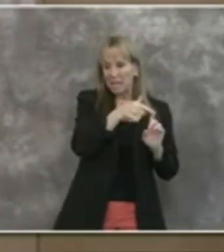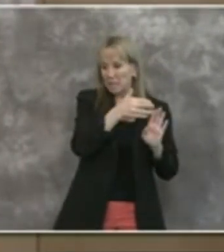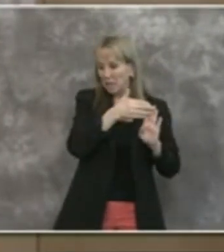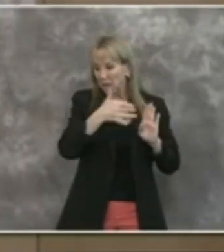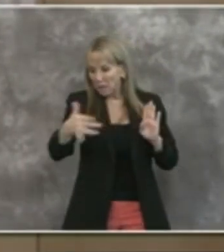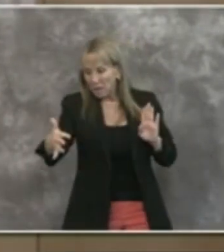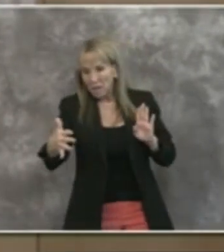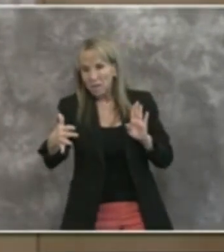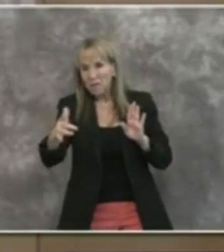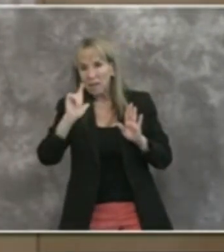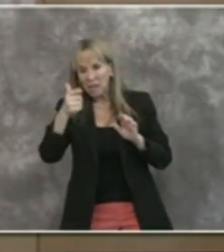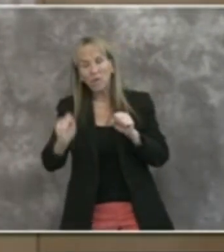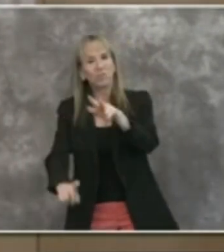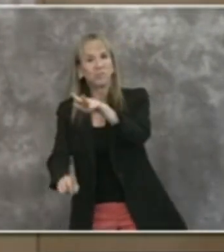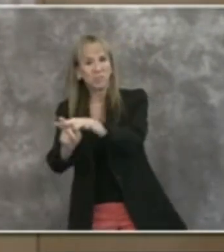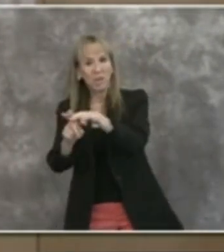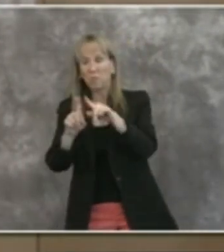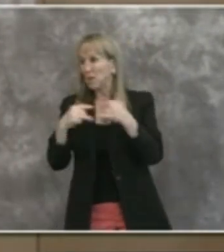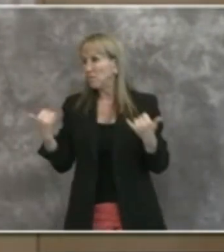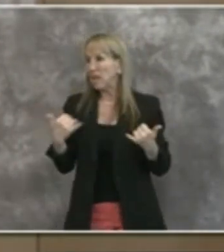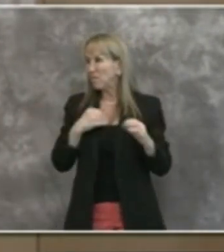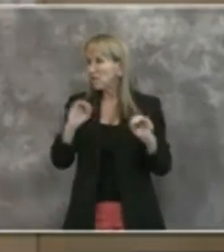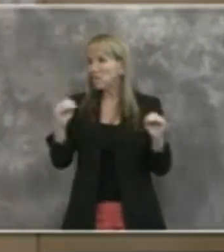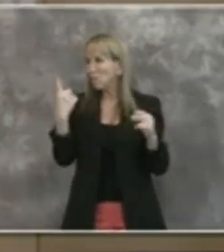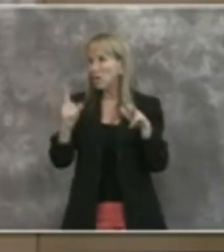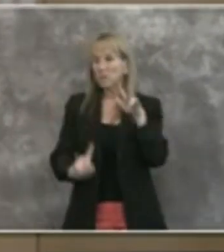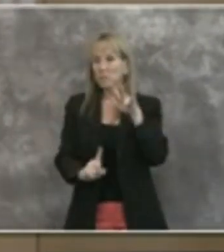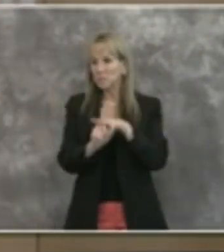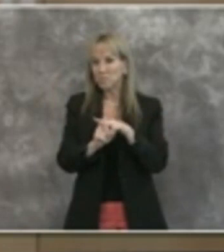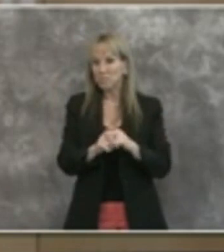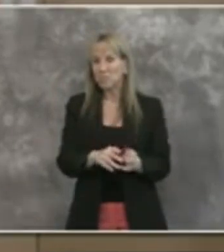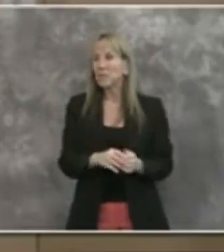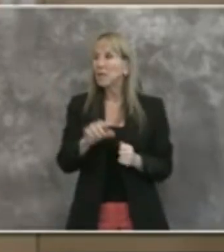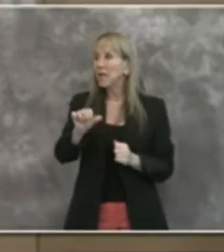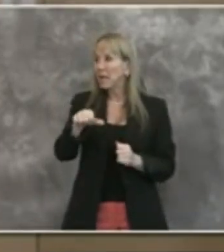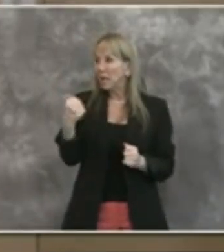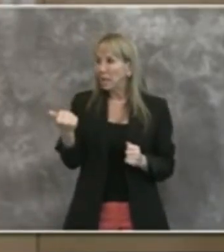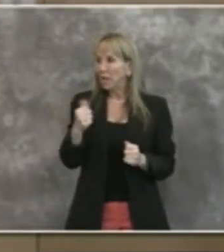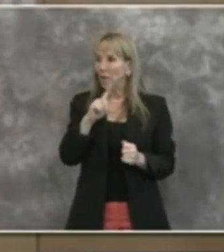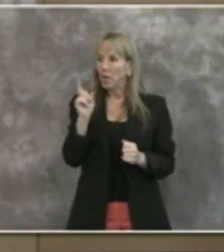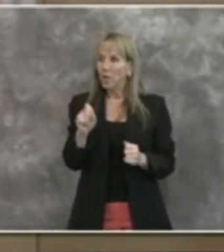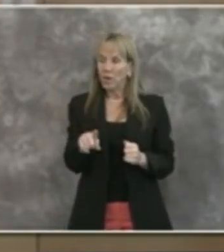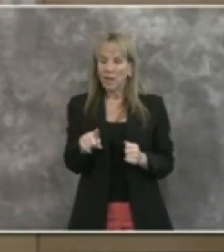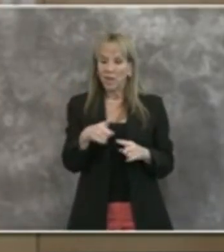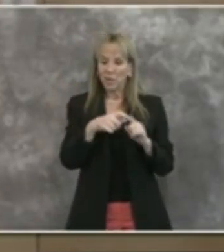LAMB, A TORY SYNDROME TO DATE WE HAVE NOT HAD A CASE. OF